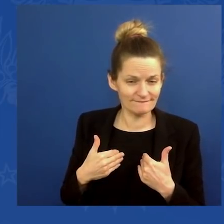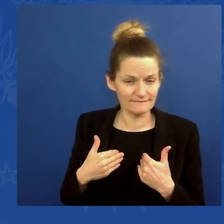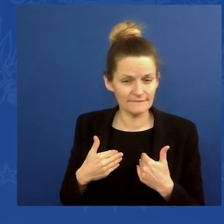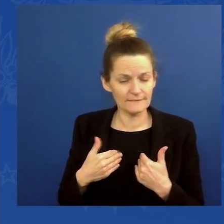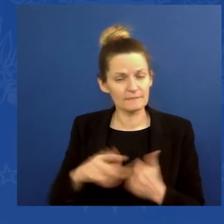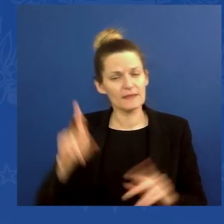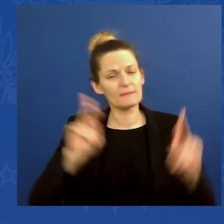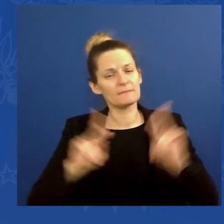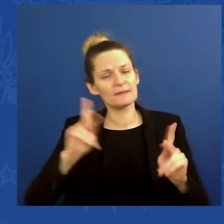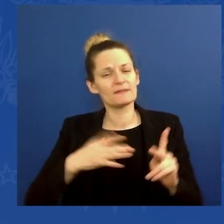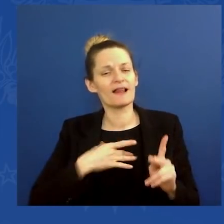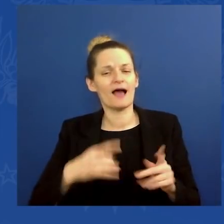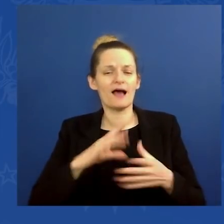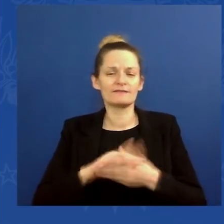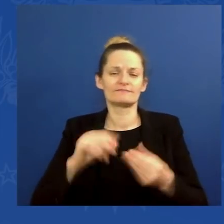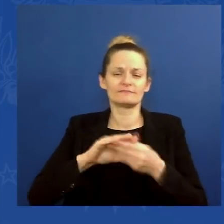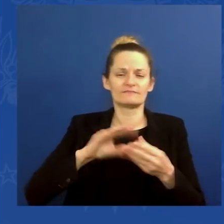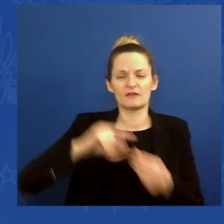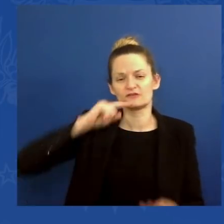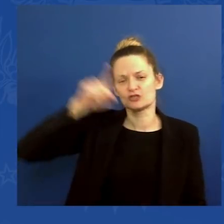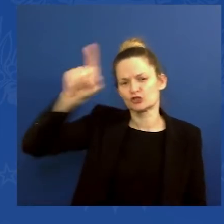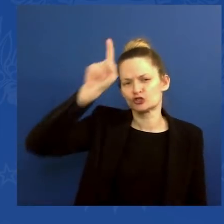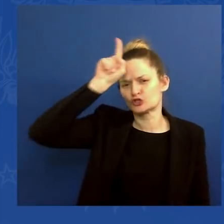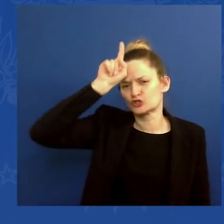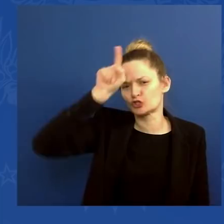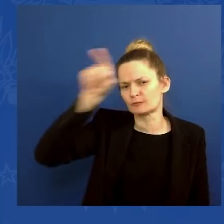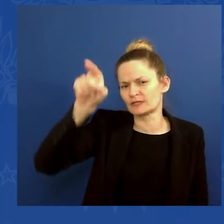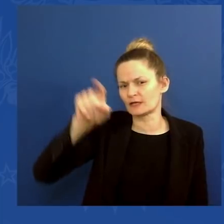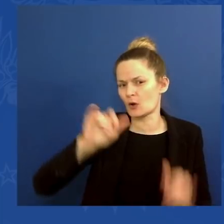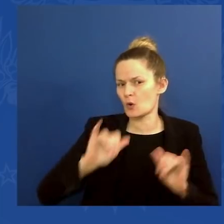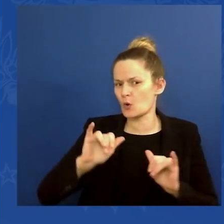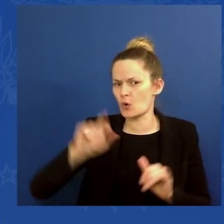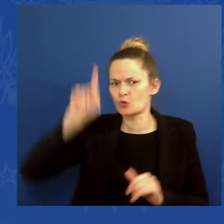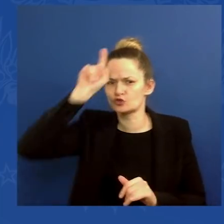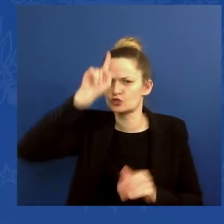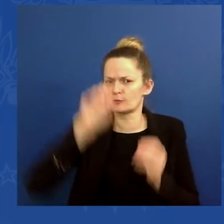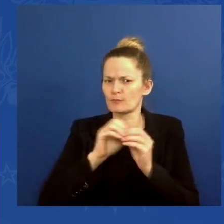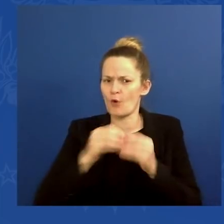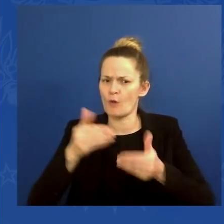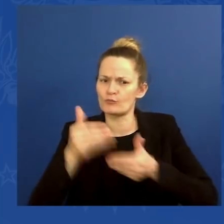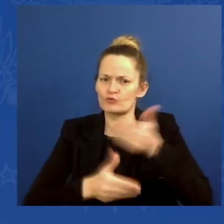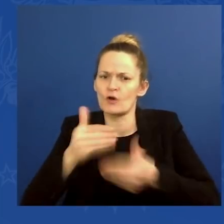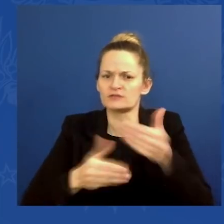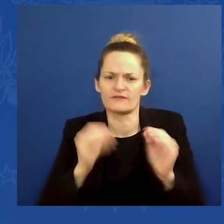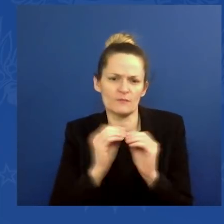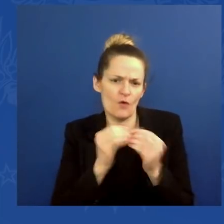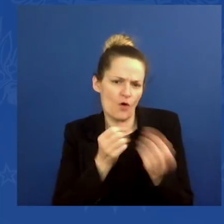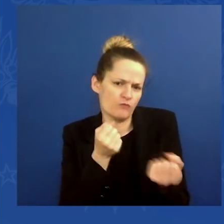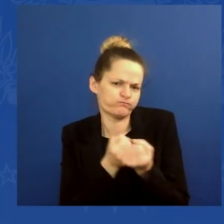having stepped up and changed the notions about being more -- more leaning forward. But -- and they have.